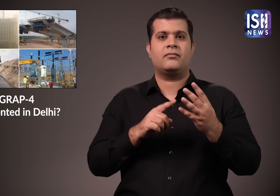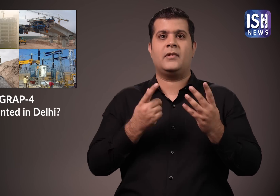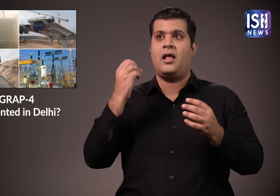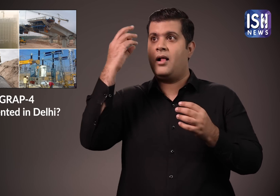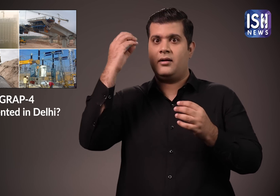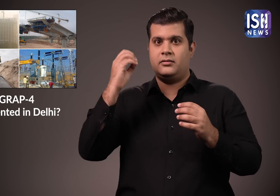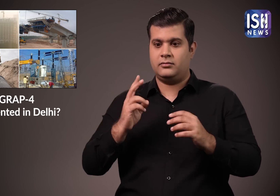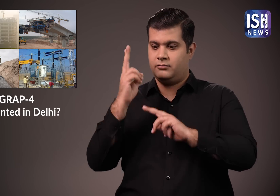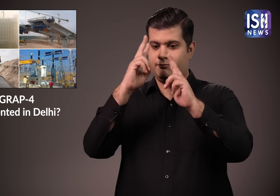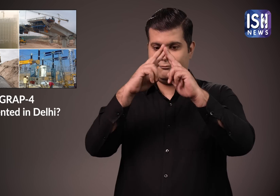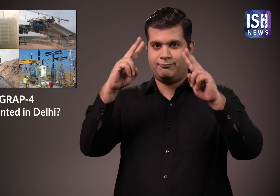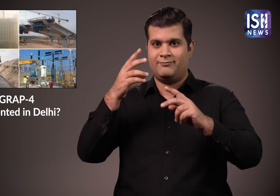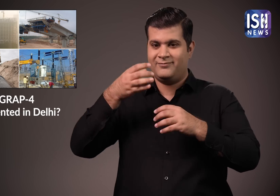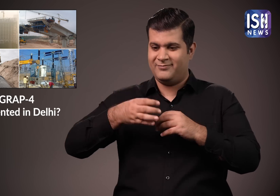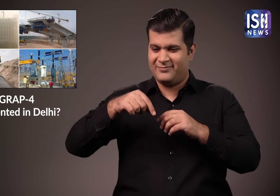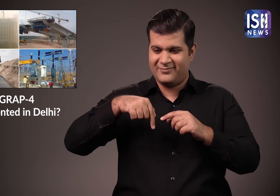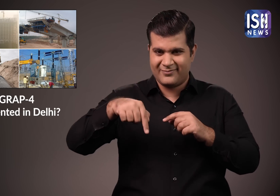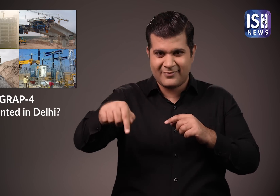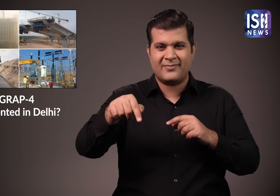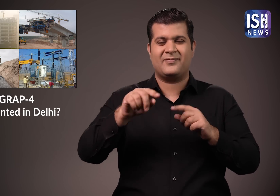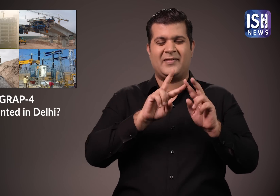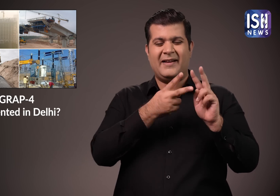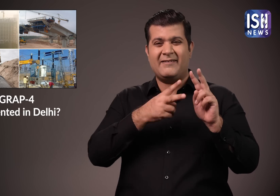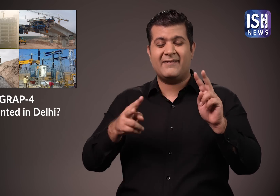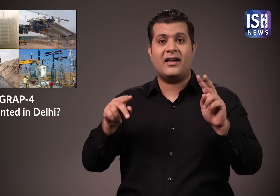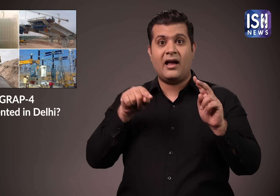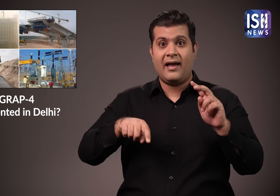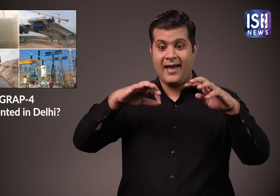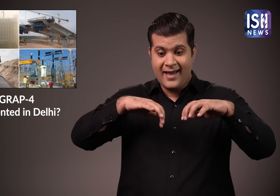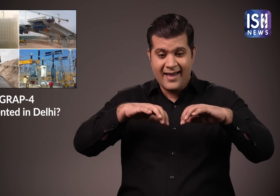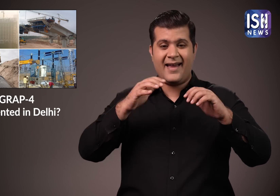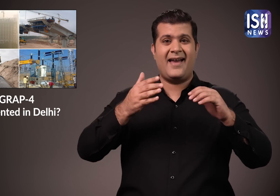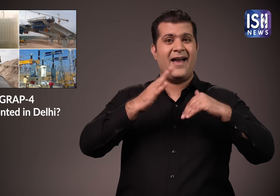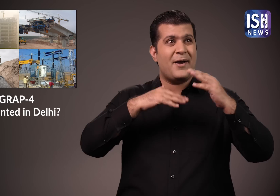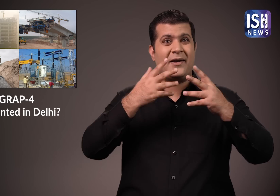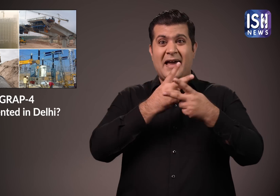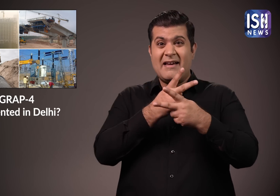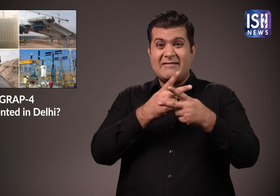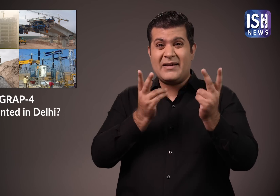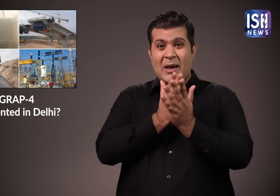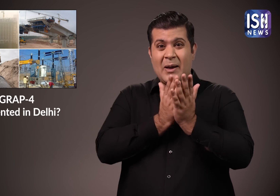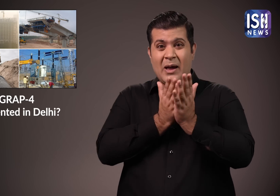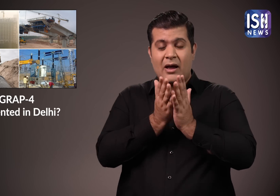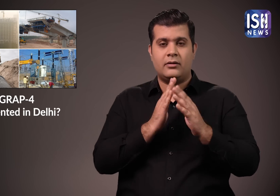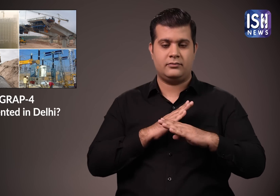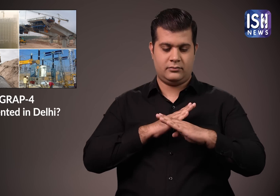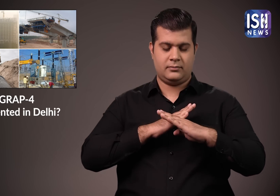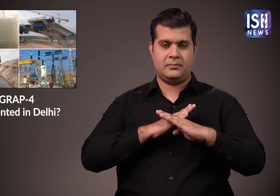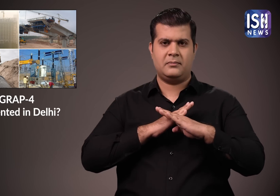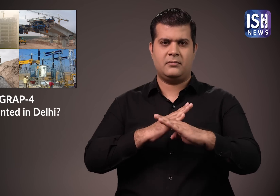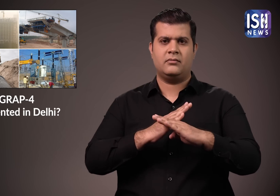and electricity transmission and all other construction and installation activities have been banned.